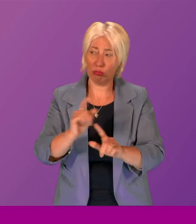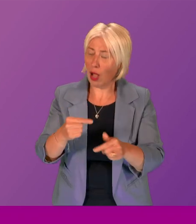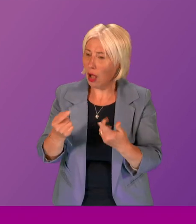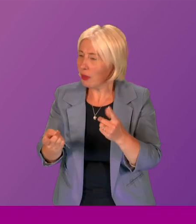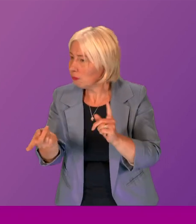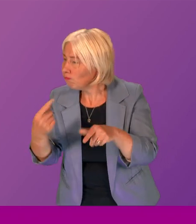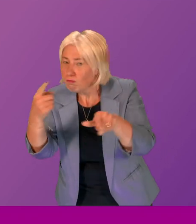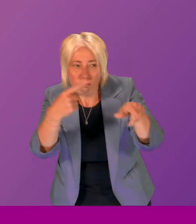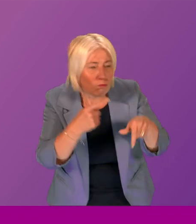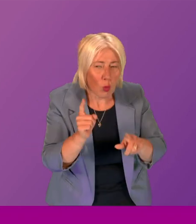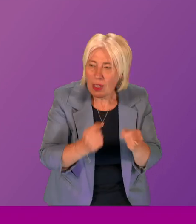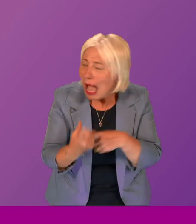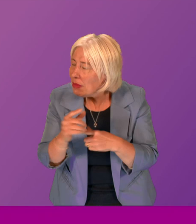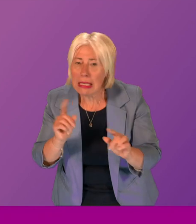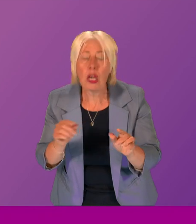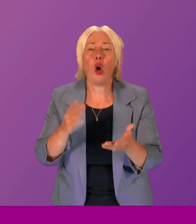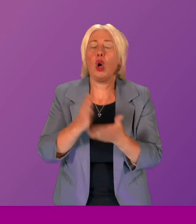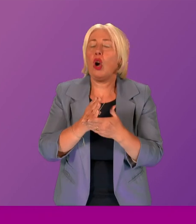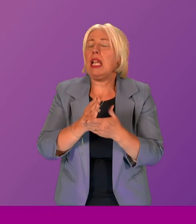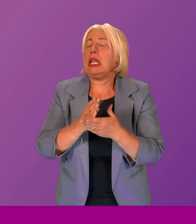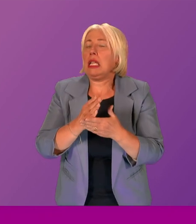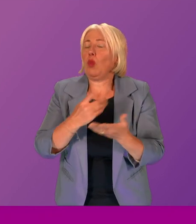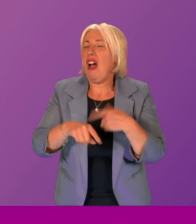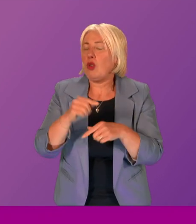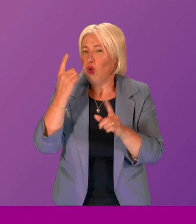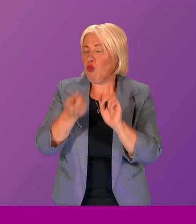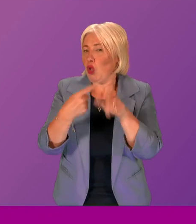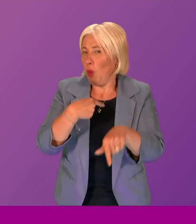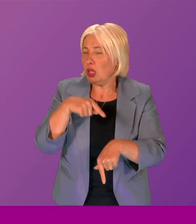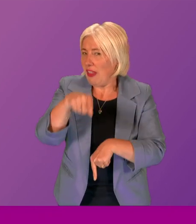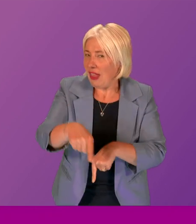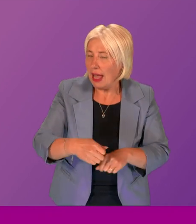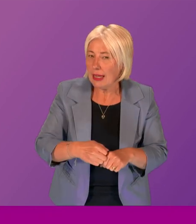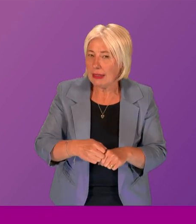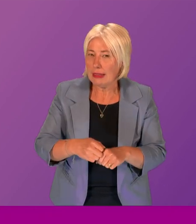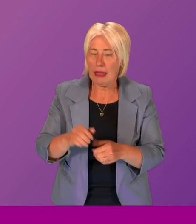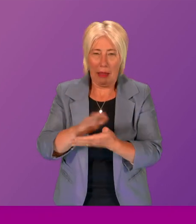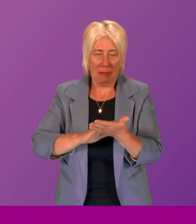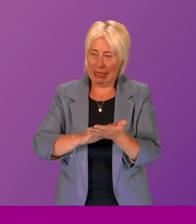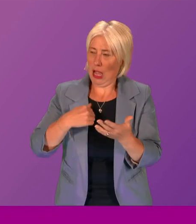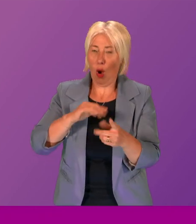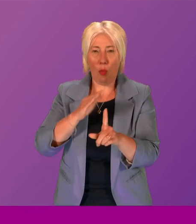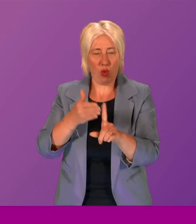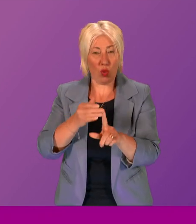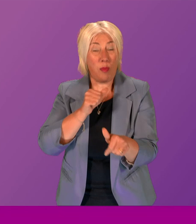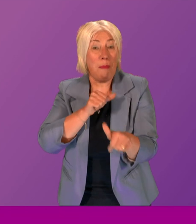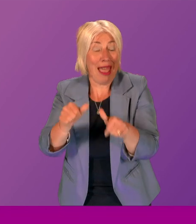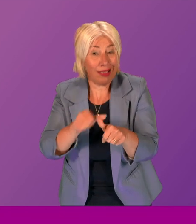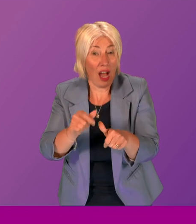of the UK. What would make our lives materially much easier, and enable us to be more consistent in our approach, would be if the UK Government were not to simply announce, without telling us,